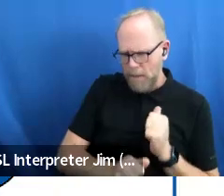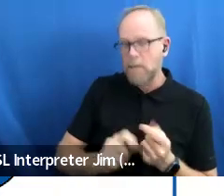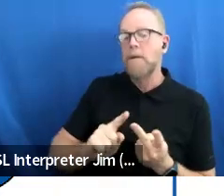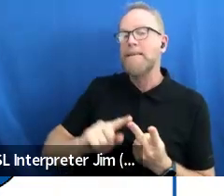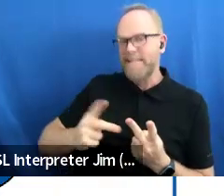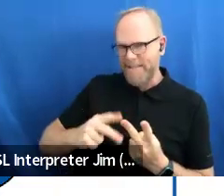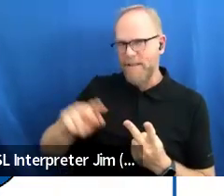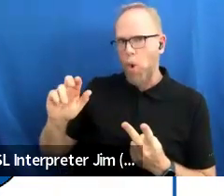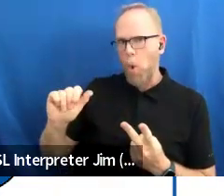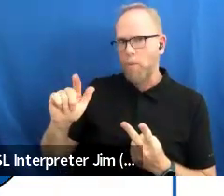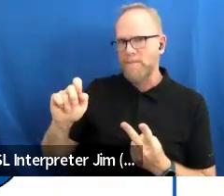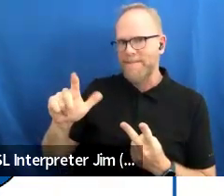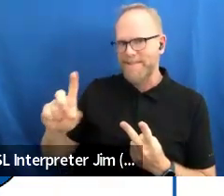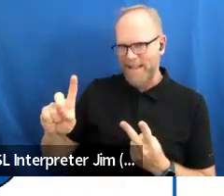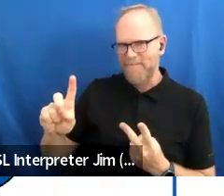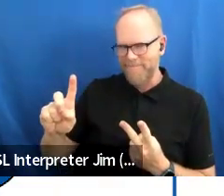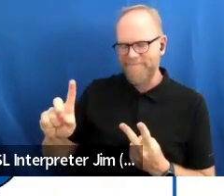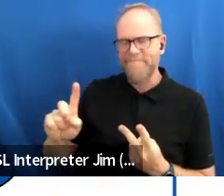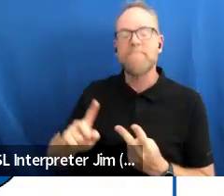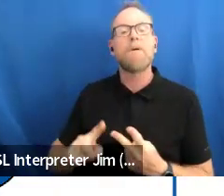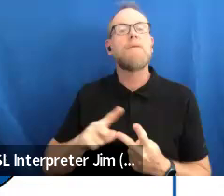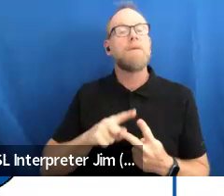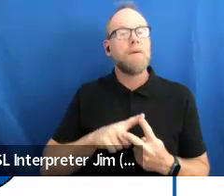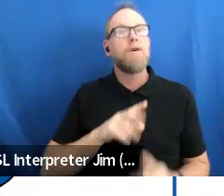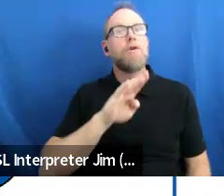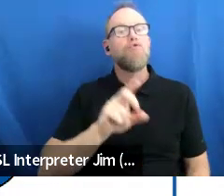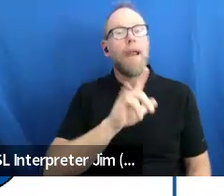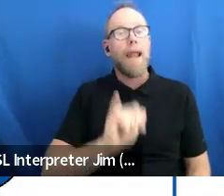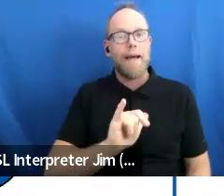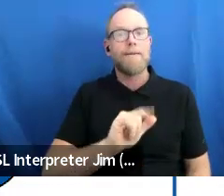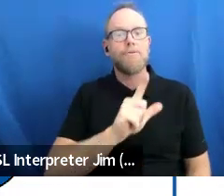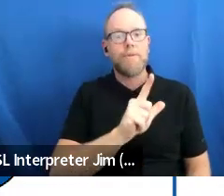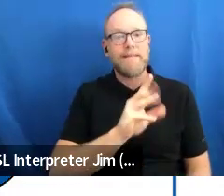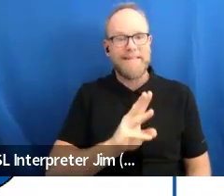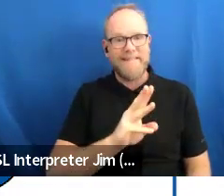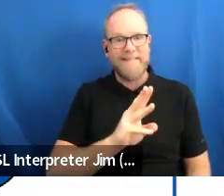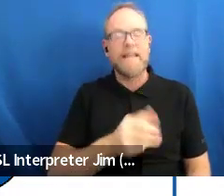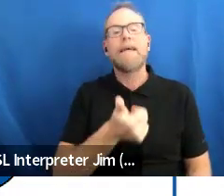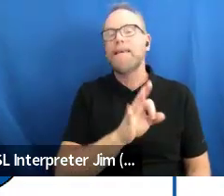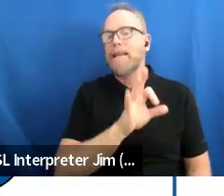passed July 26th of 1990. So that's why Friday is the anniversary.